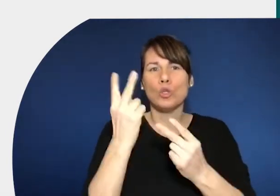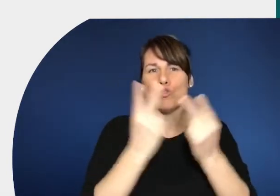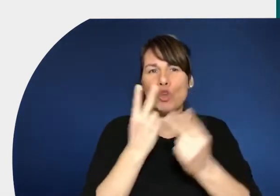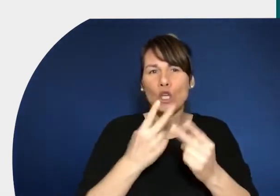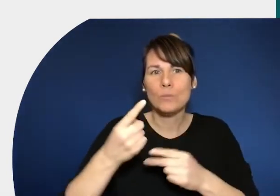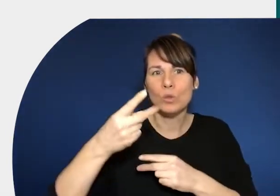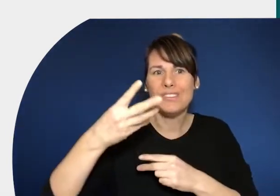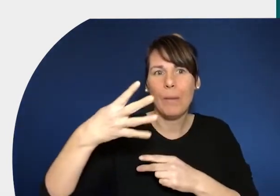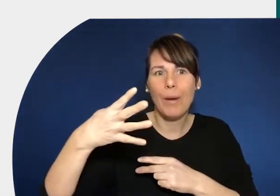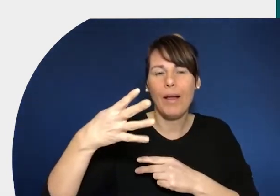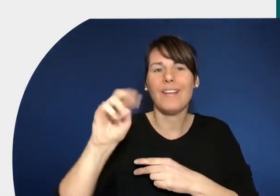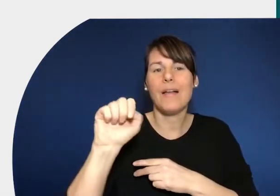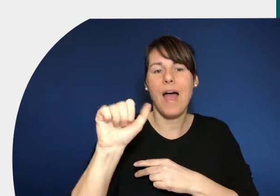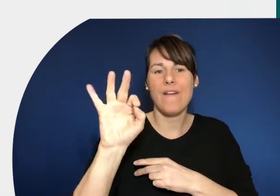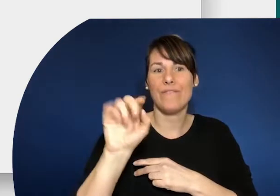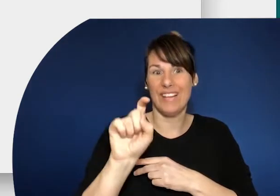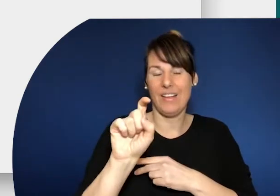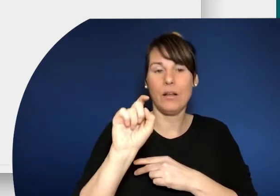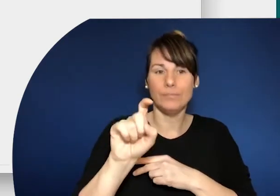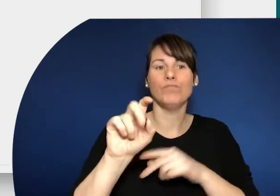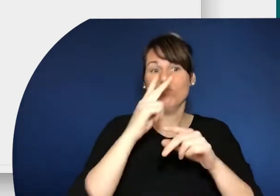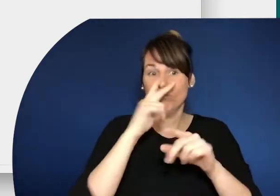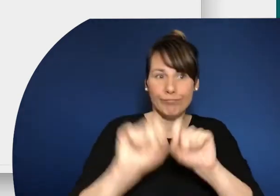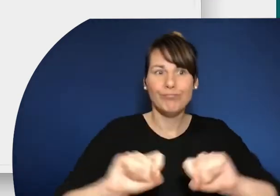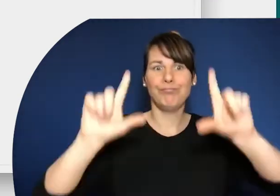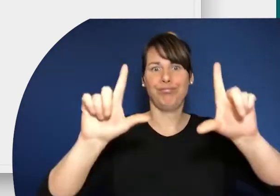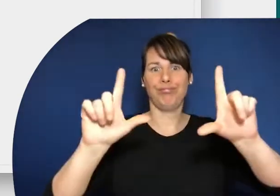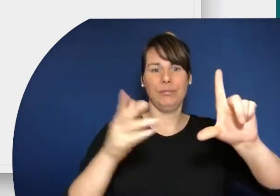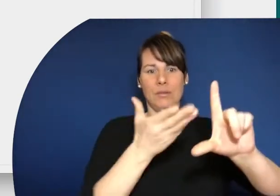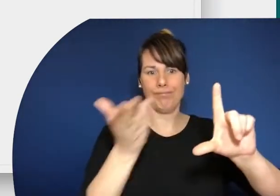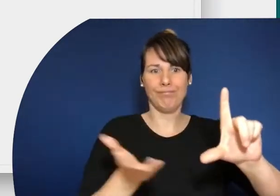When I click on this, I will have another dialog box